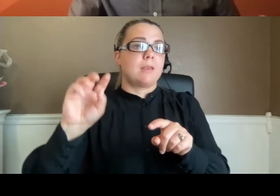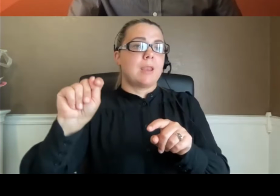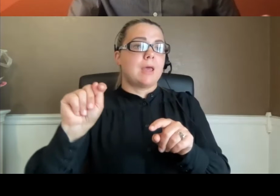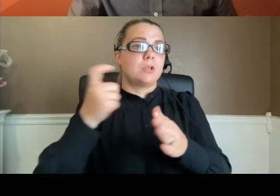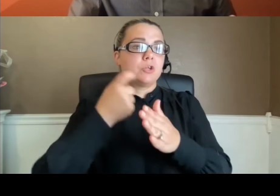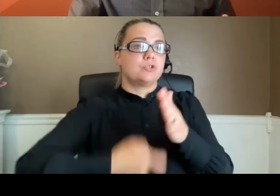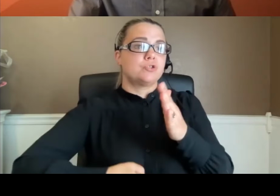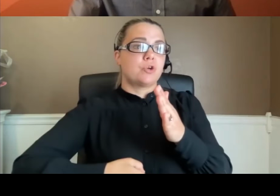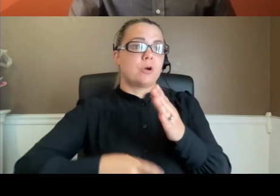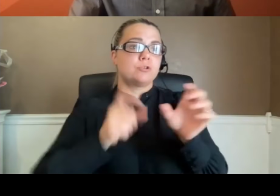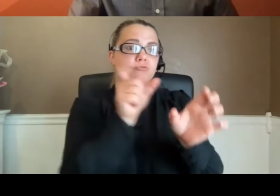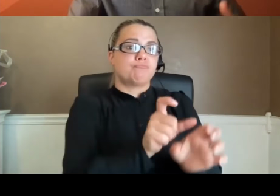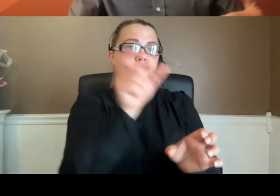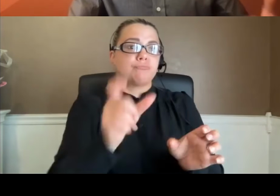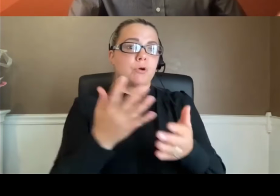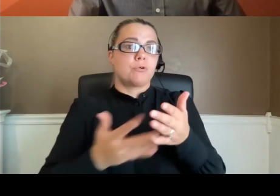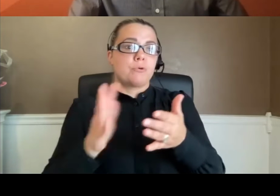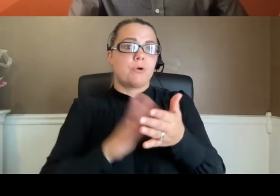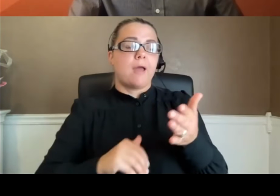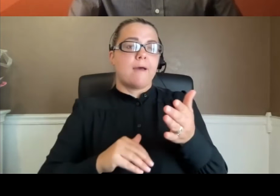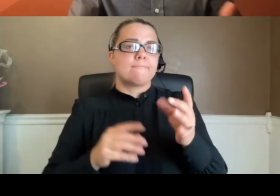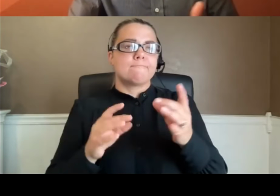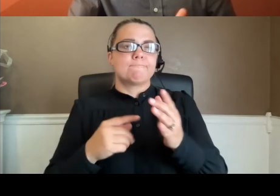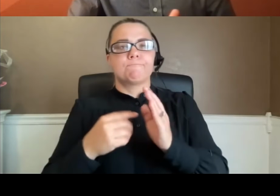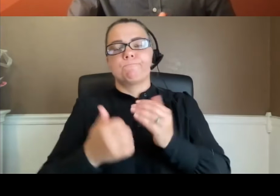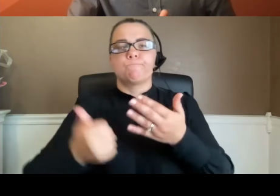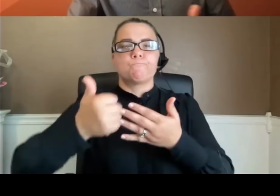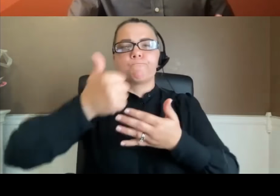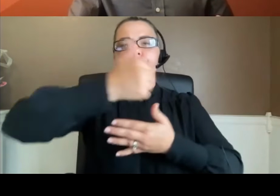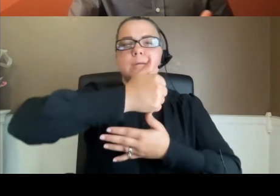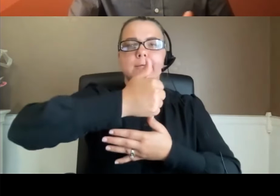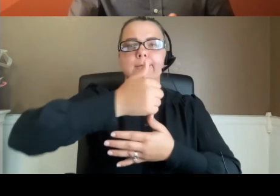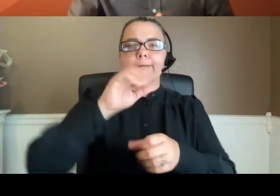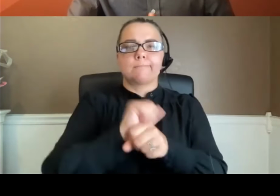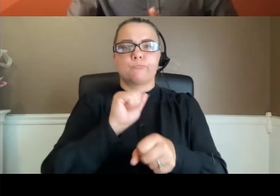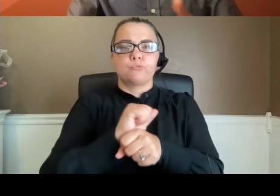Industries on job creation. Industries with the highest numbers of job creation are at